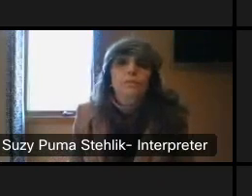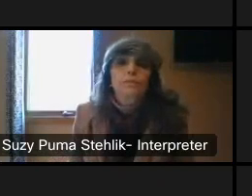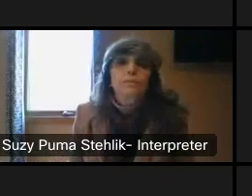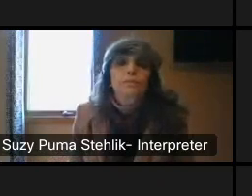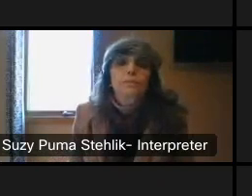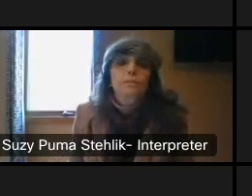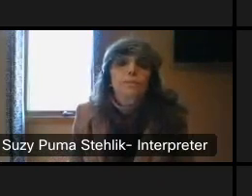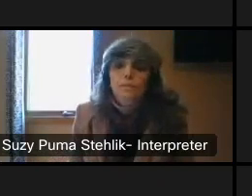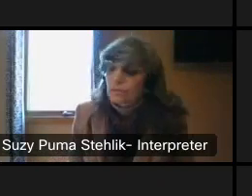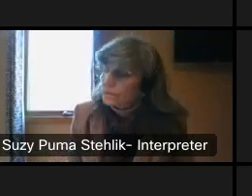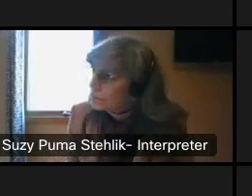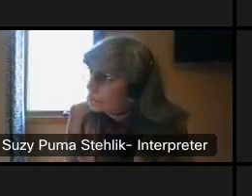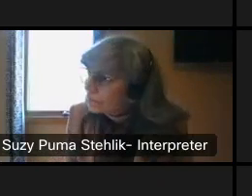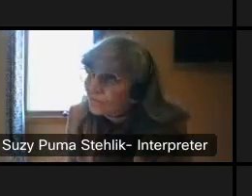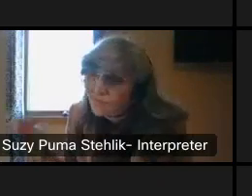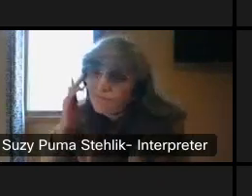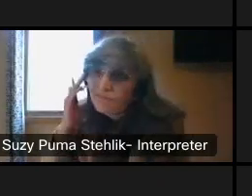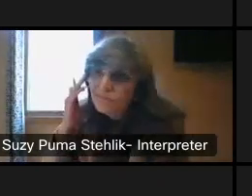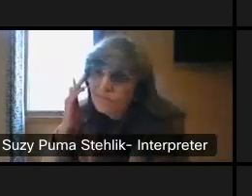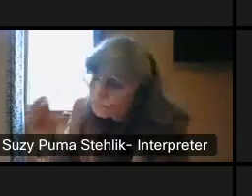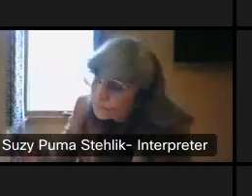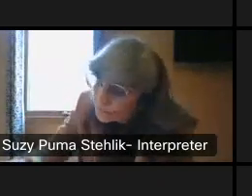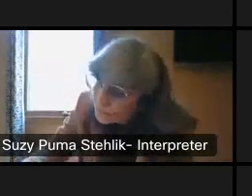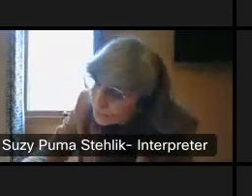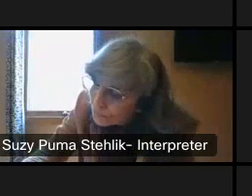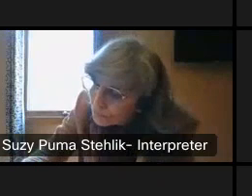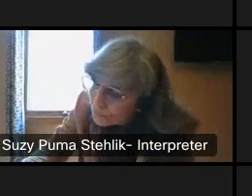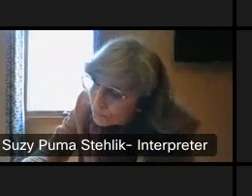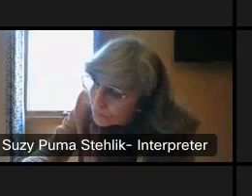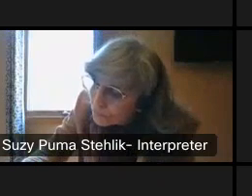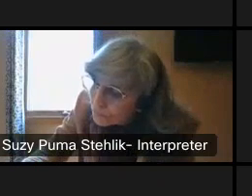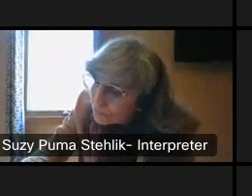You stayed office building 333, West Washington Street.